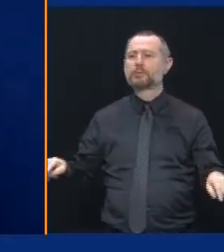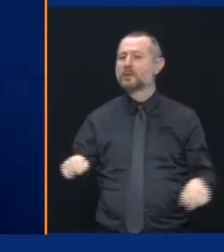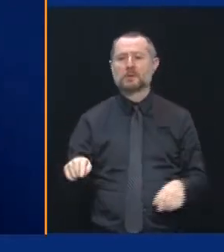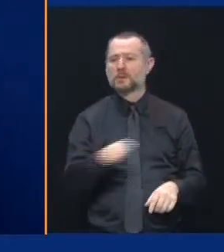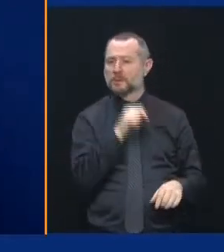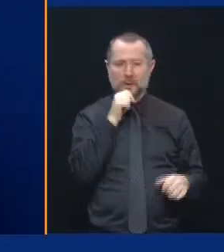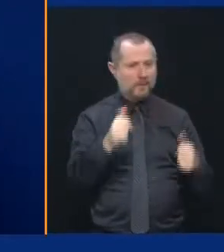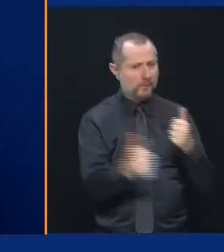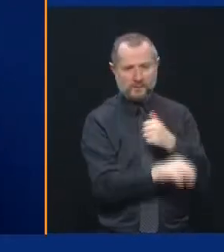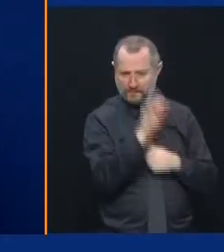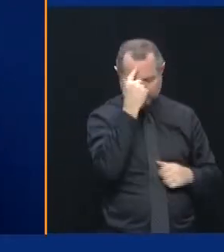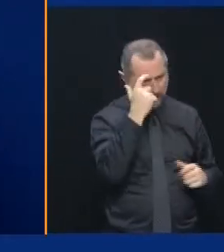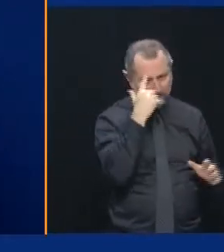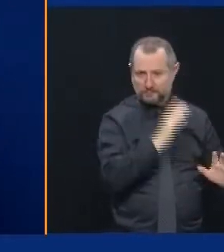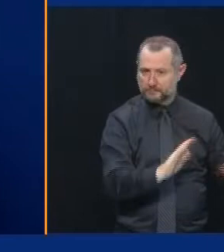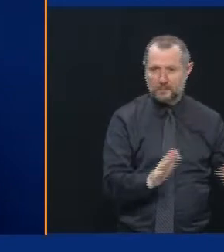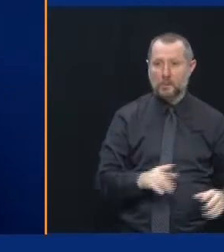AMERICANS THAT THE PRESIDENT HAS